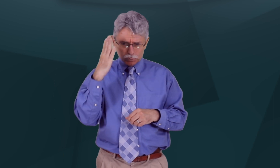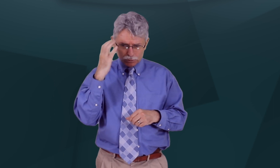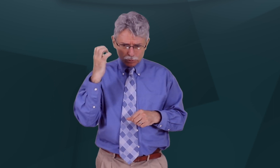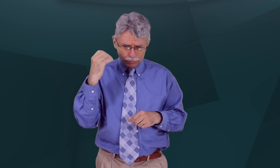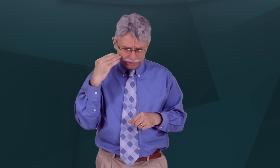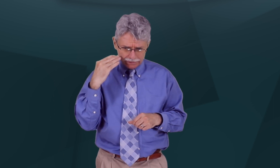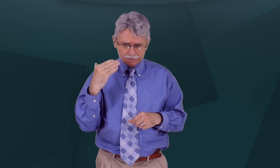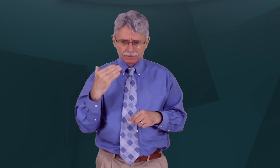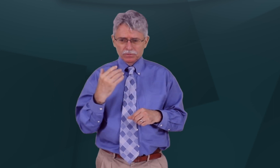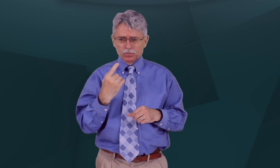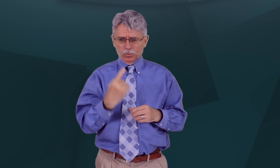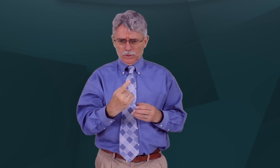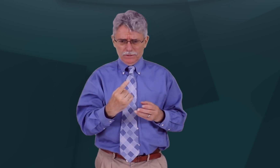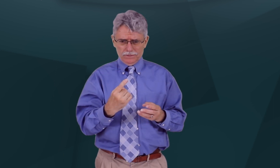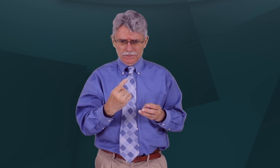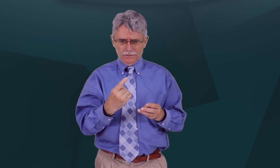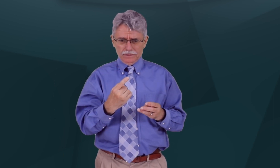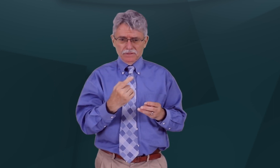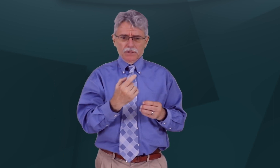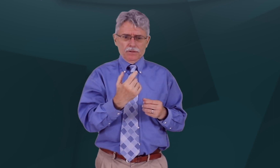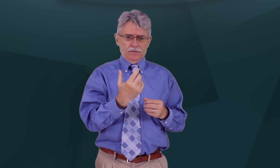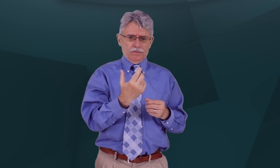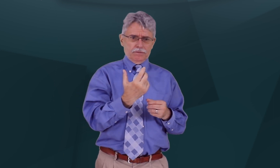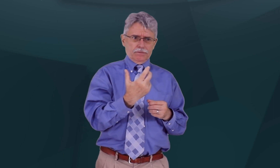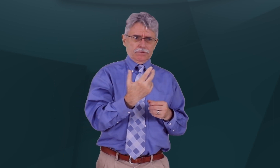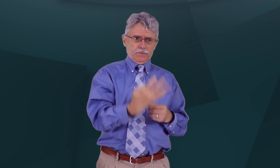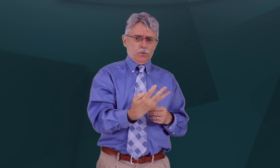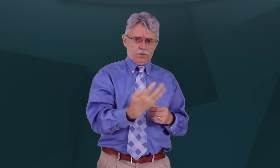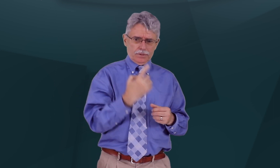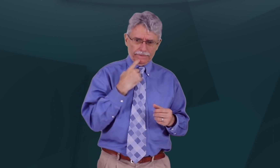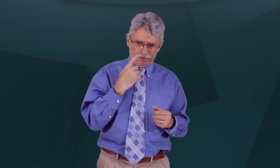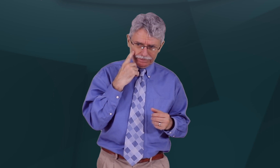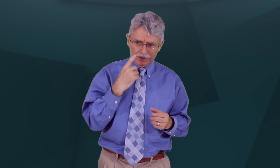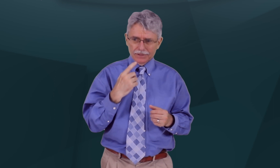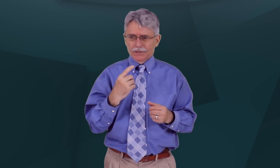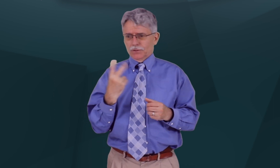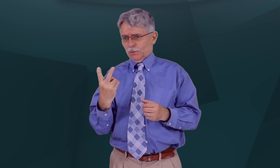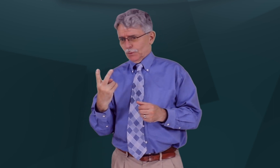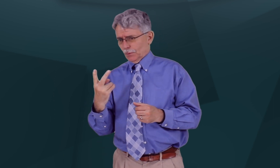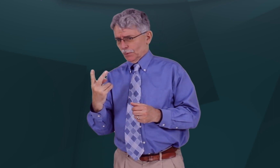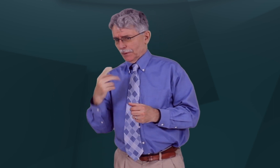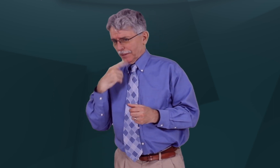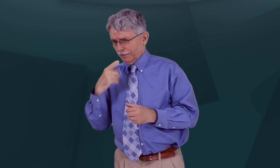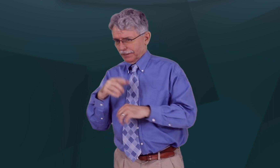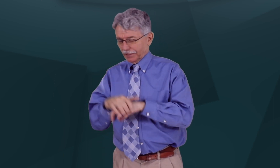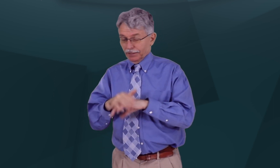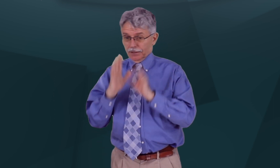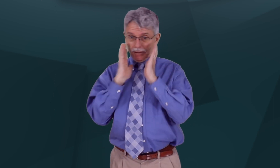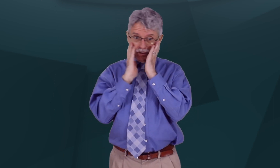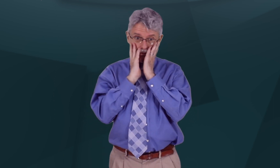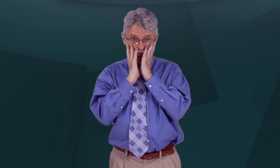who was speaking Chinese, and one who was speaking Korean. And four deaf kids, and two hearing kids using English.